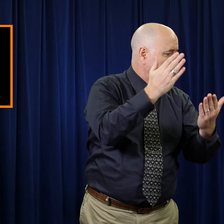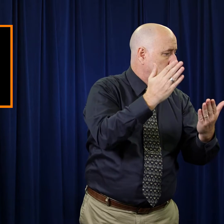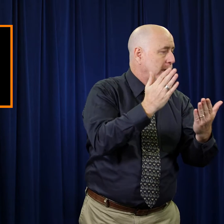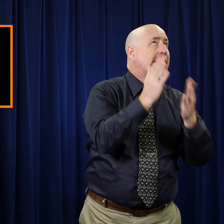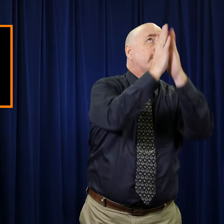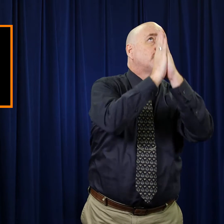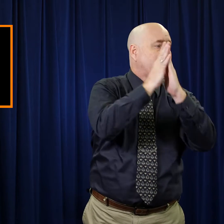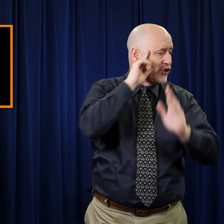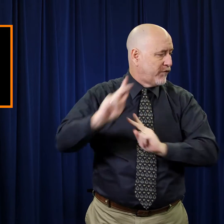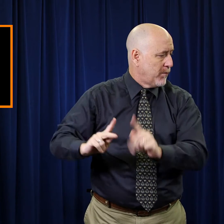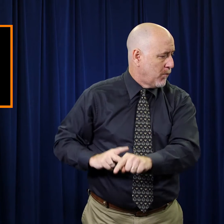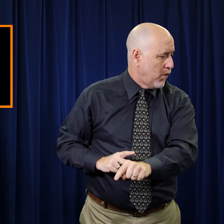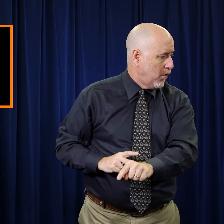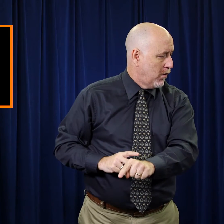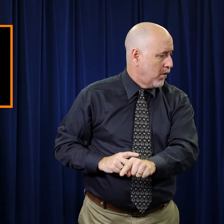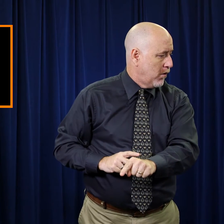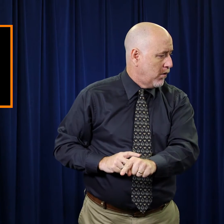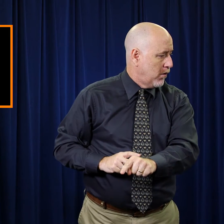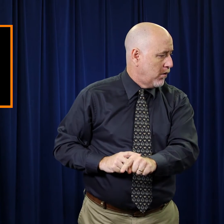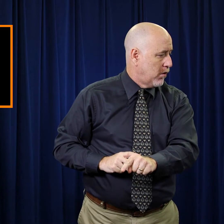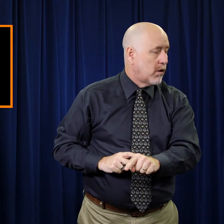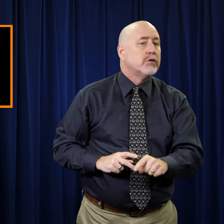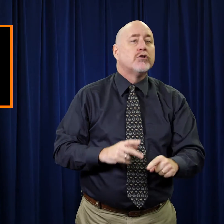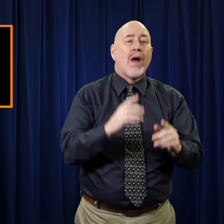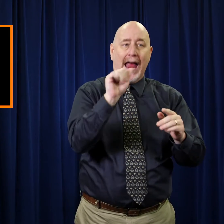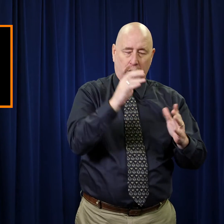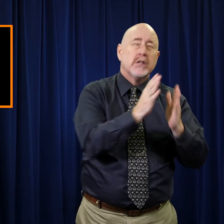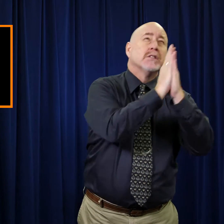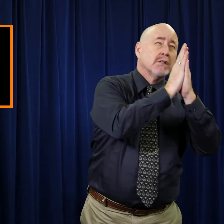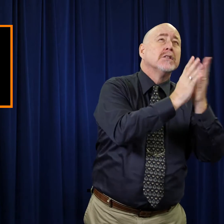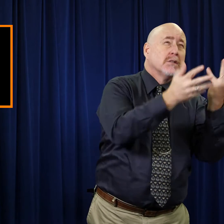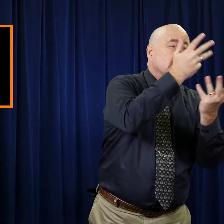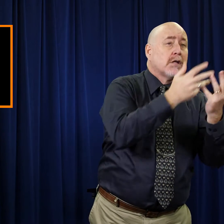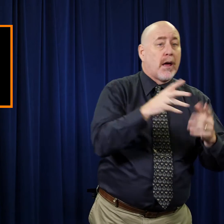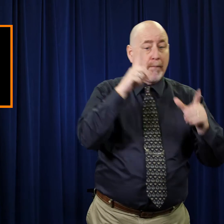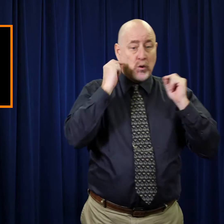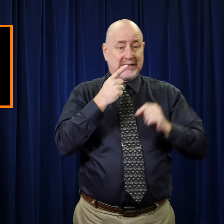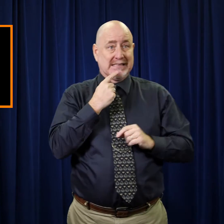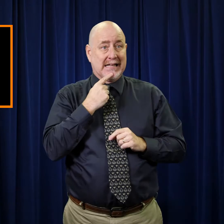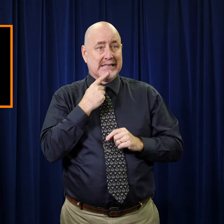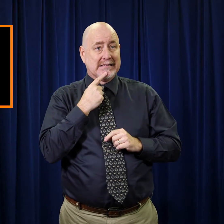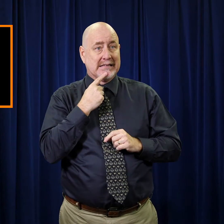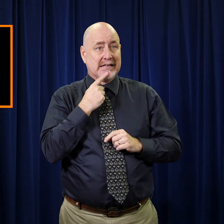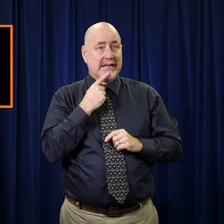offer intercession for the people." And so he does that. And Moses, the Bible